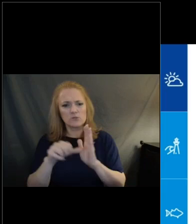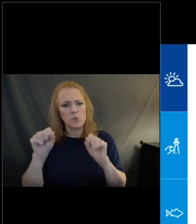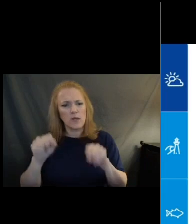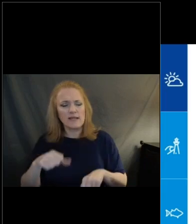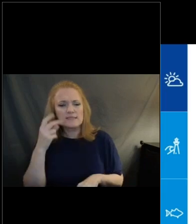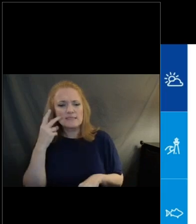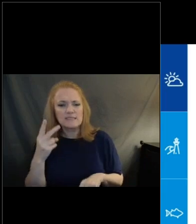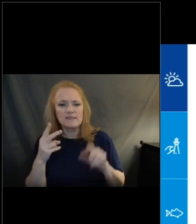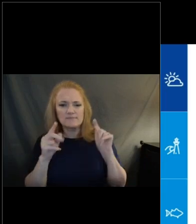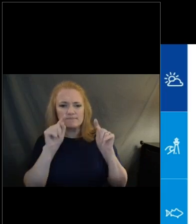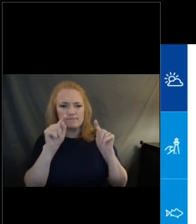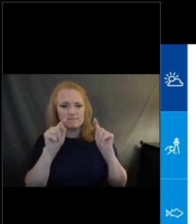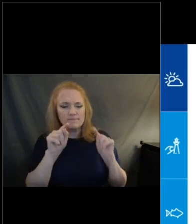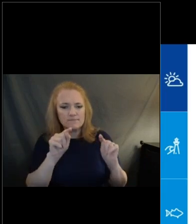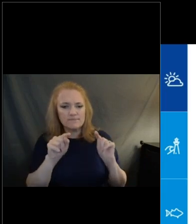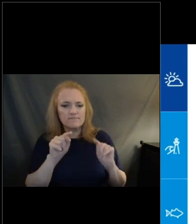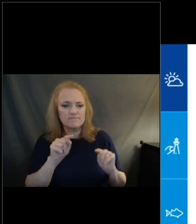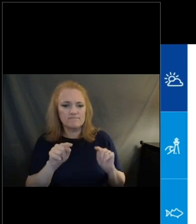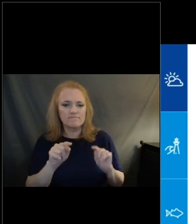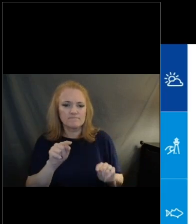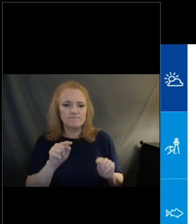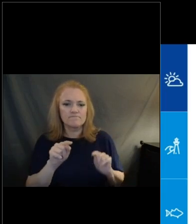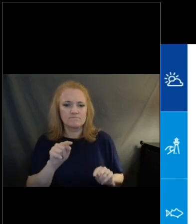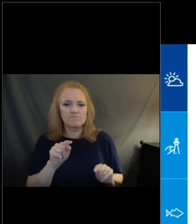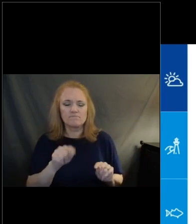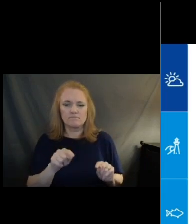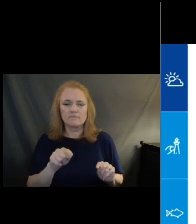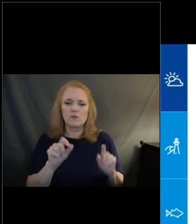utilize to get a better understanding of temperature, temperature anomaly,